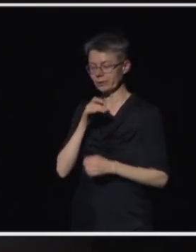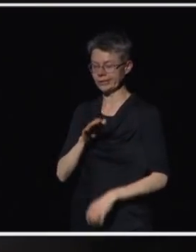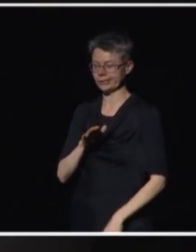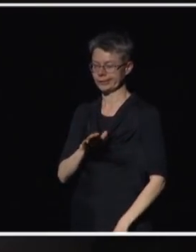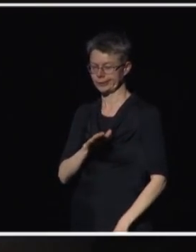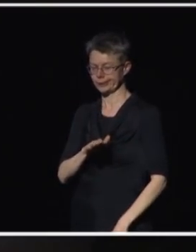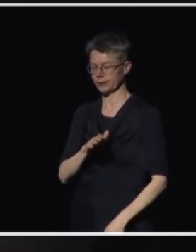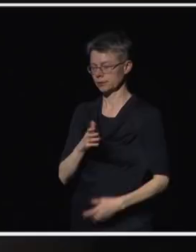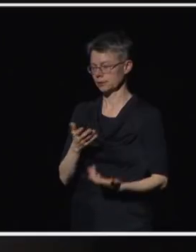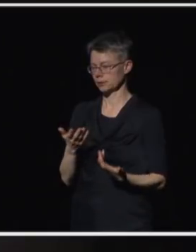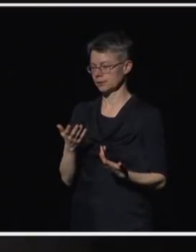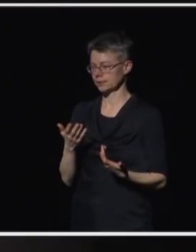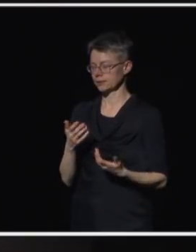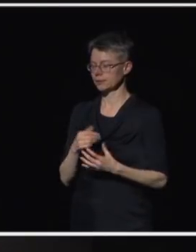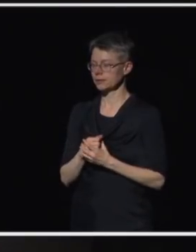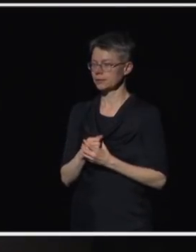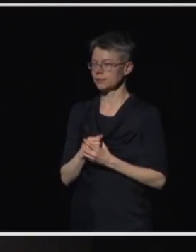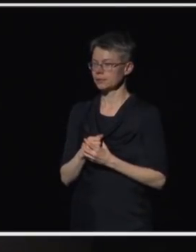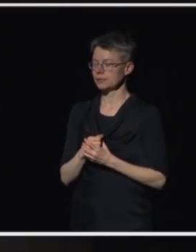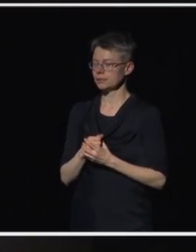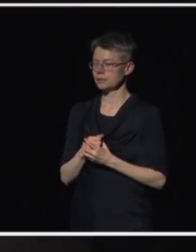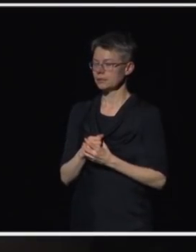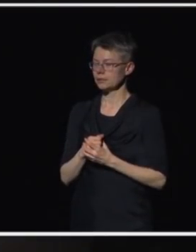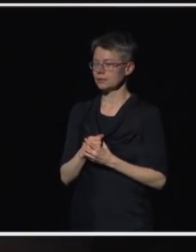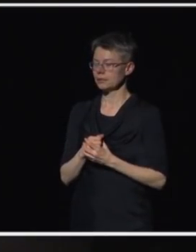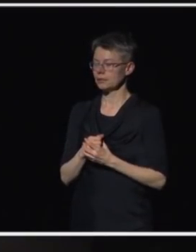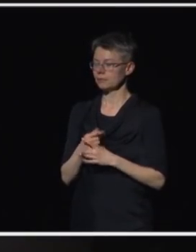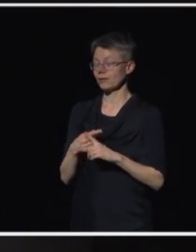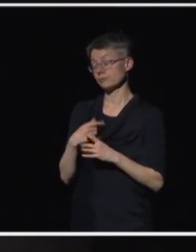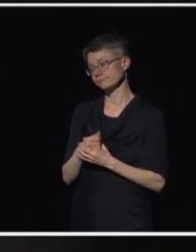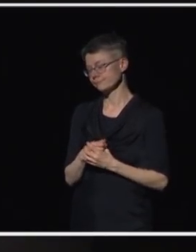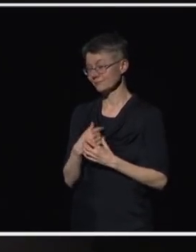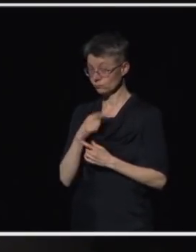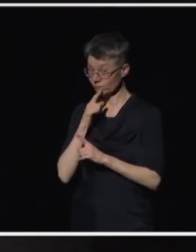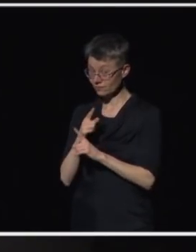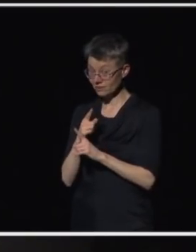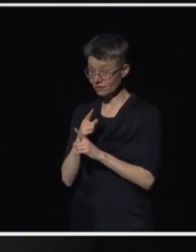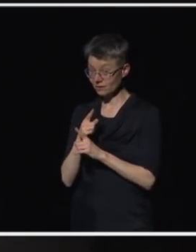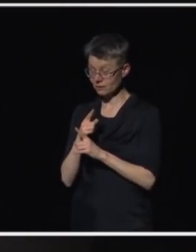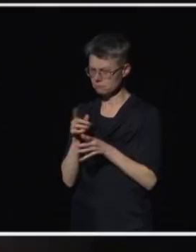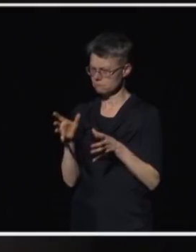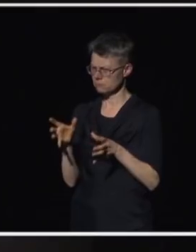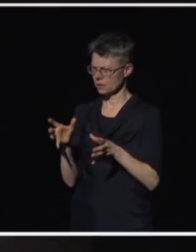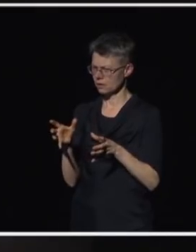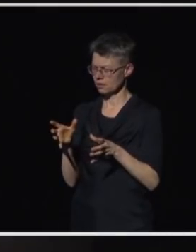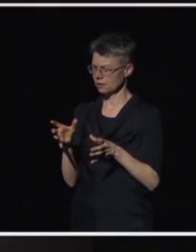I also thought that he was -- and I just have to stress. Like, this was really, really unusual. I mean, he was incredibly comfortable